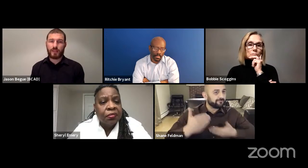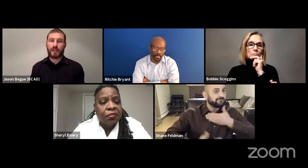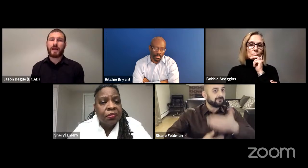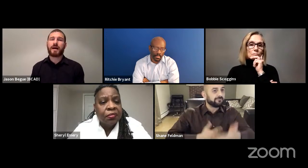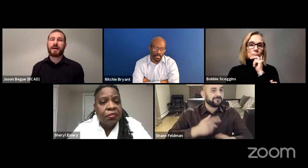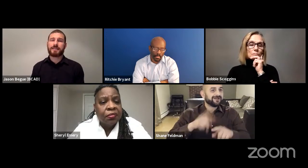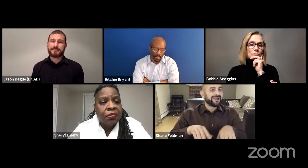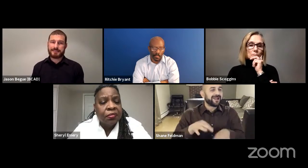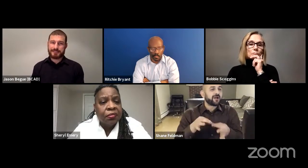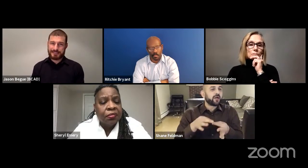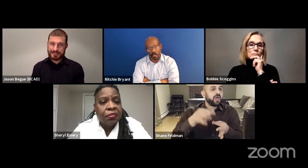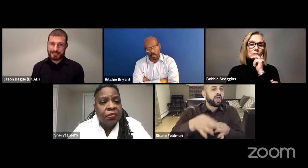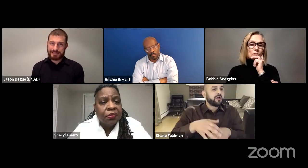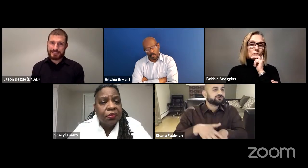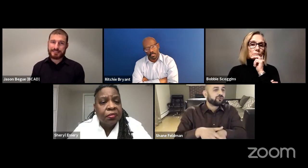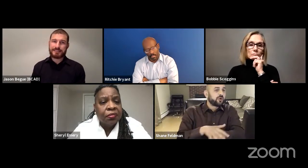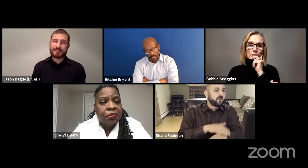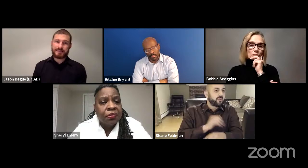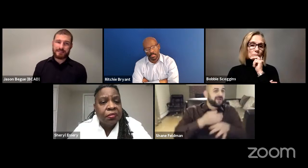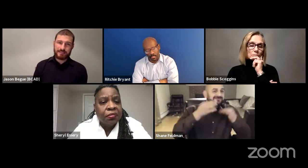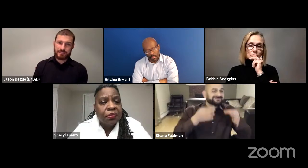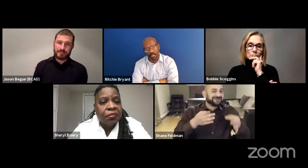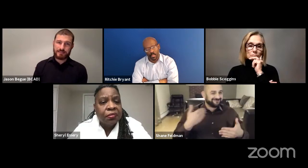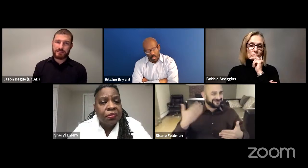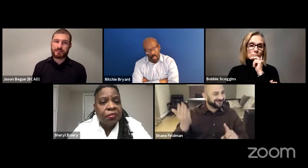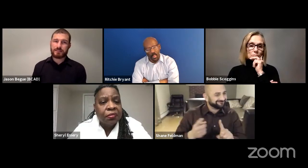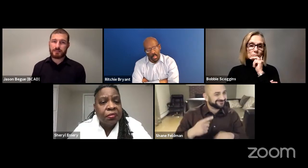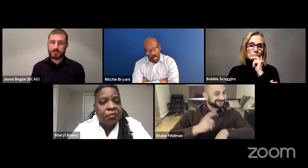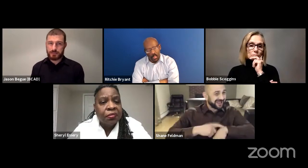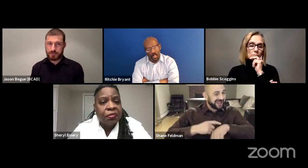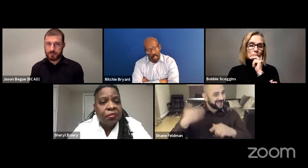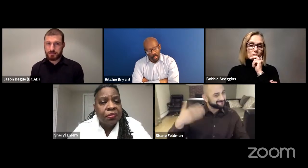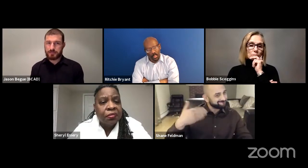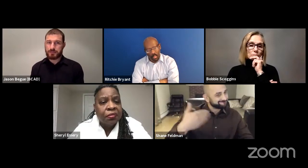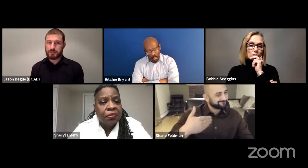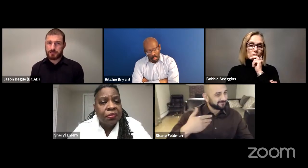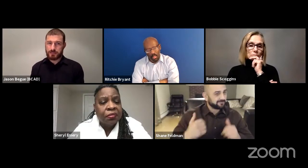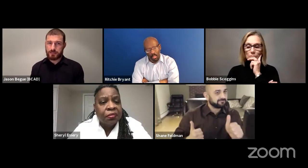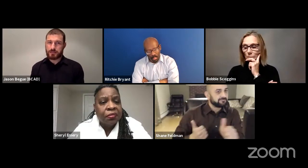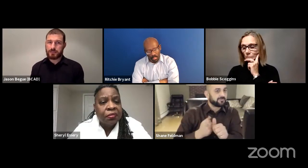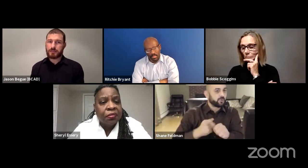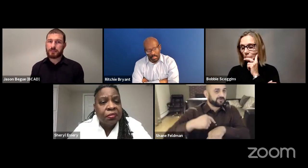is we have to make sure that board stays current. They can't be slow to make decisions. Time